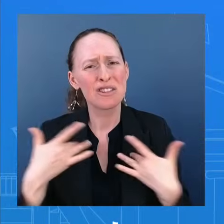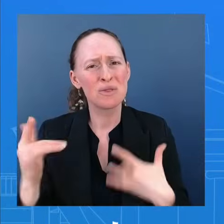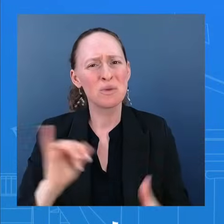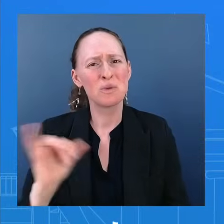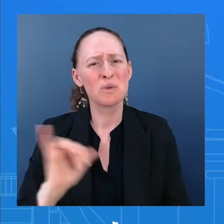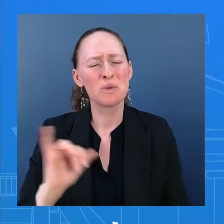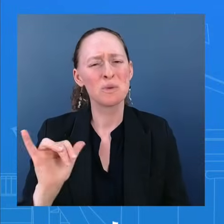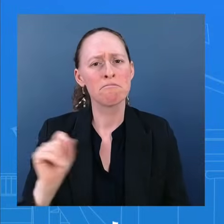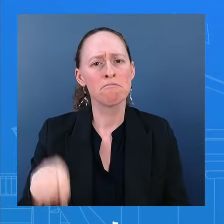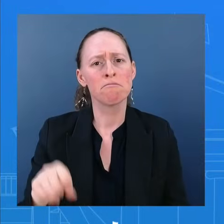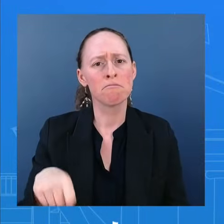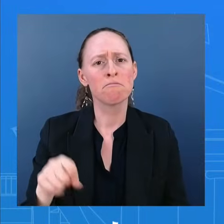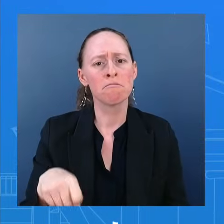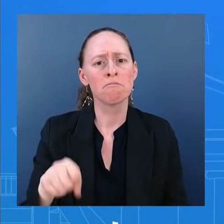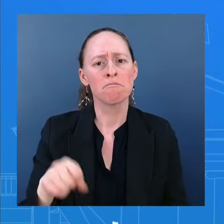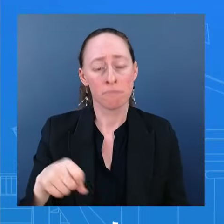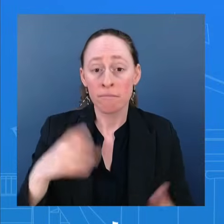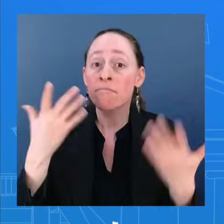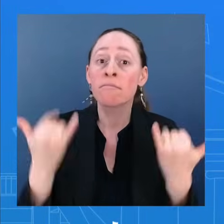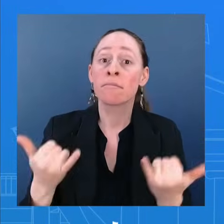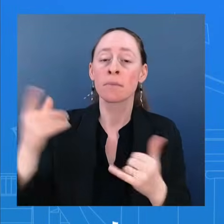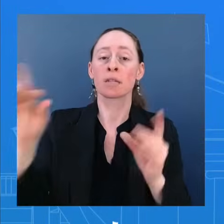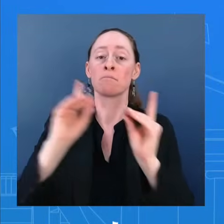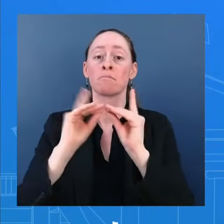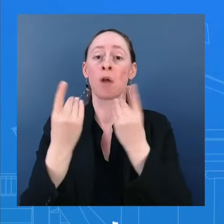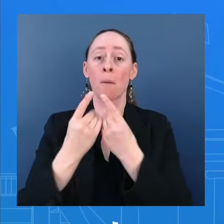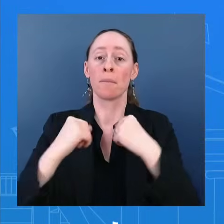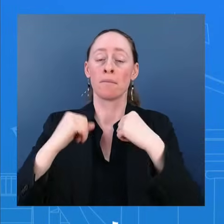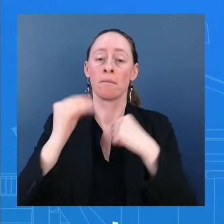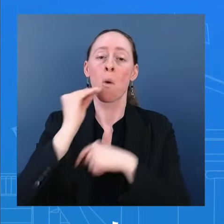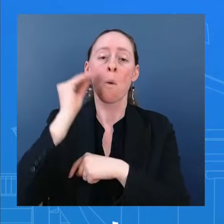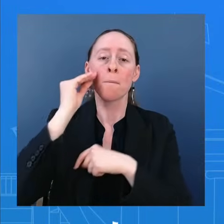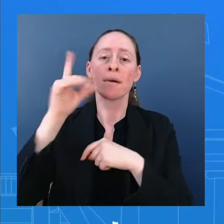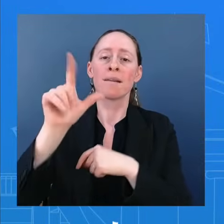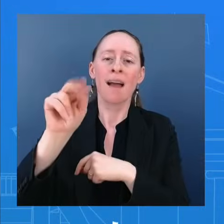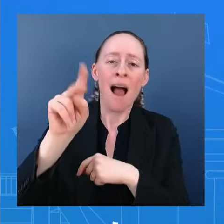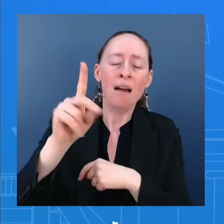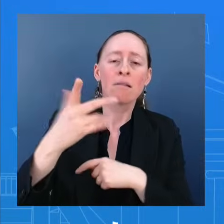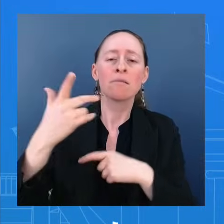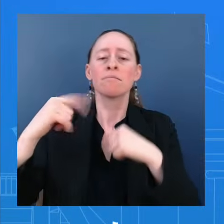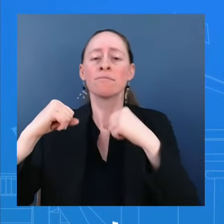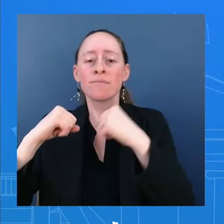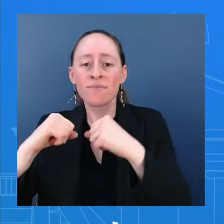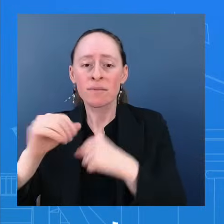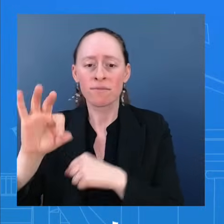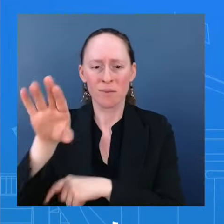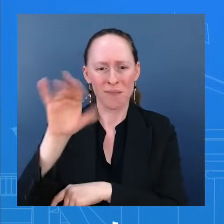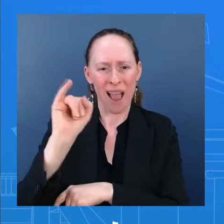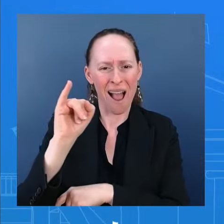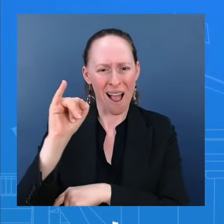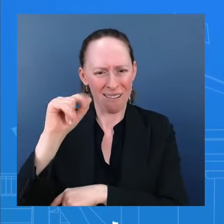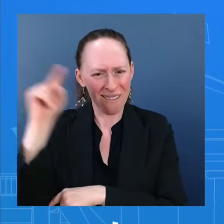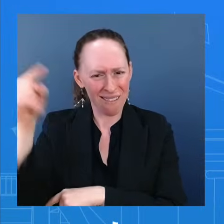and we're taking it seriously. And we -- we understand that people are concerned. We understand that they got questions. We got questions too,